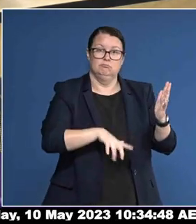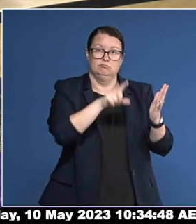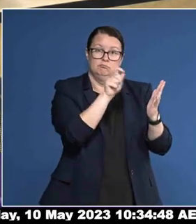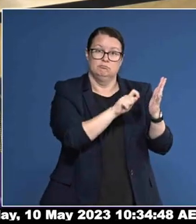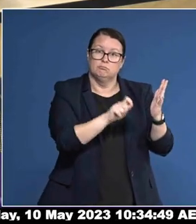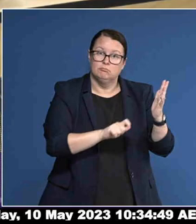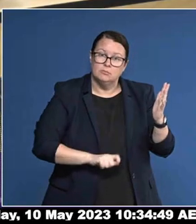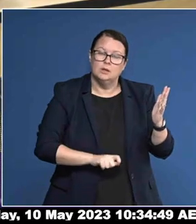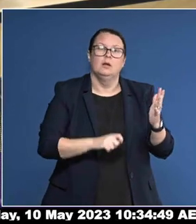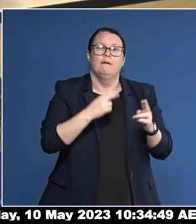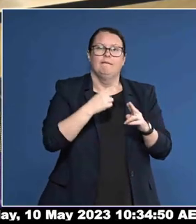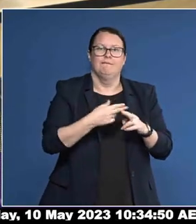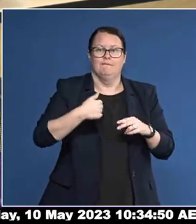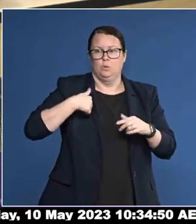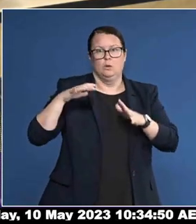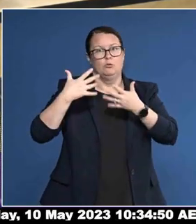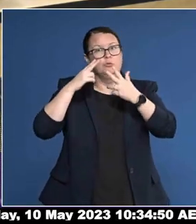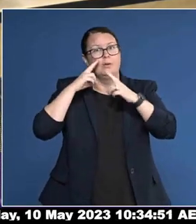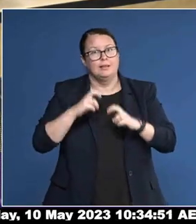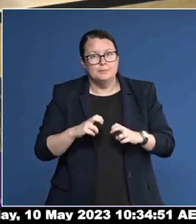Royal Commission, and that was dated 5 May 2023?